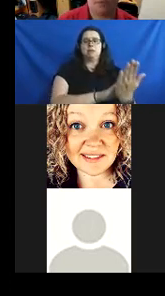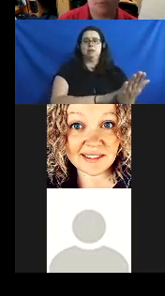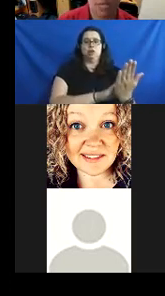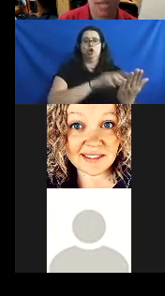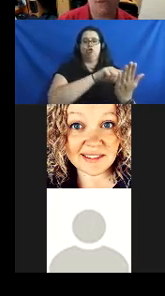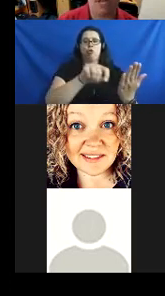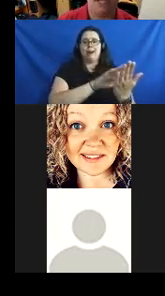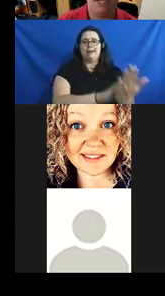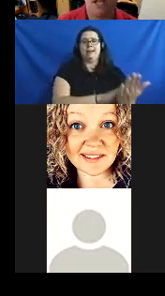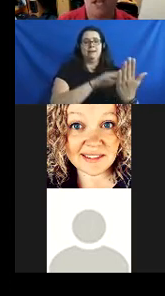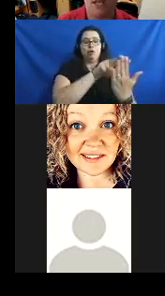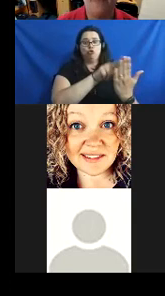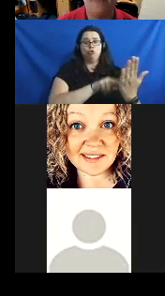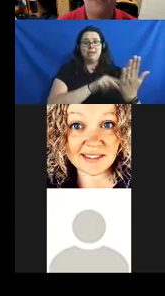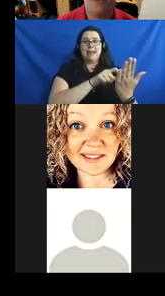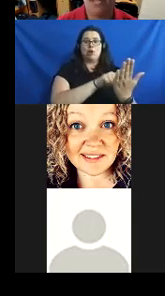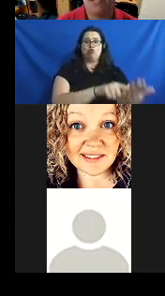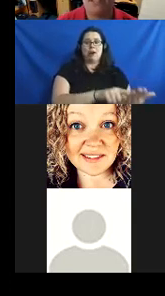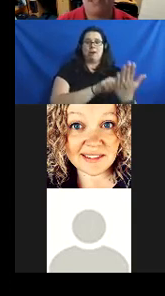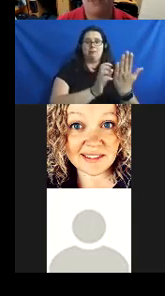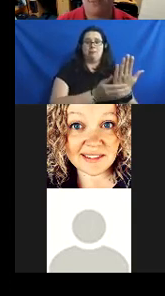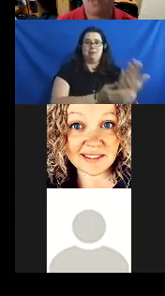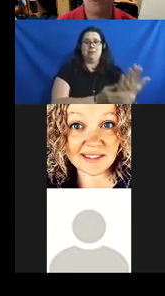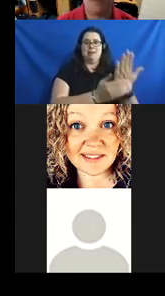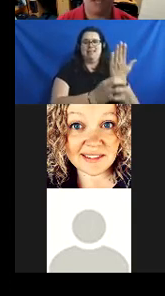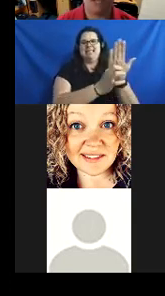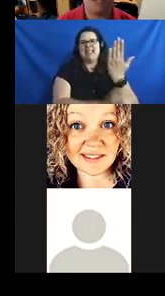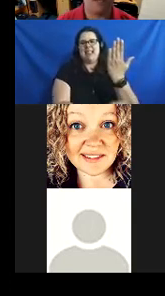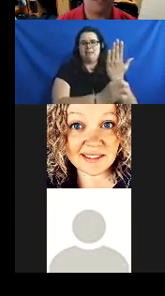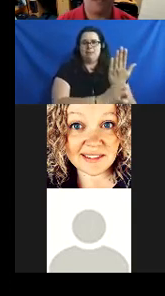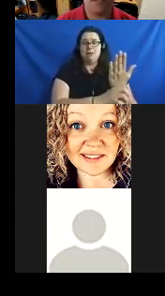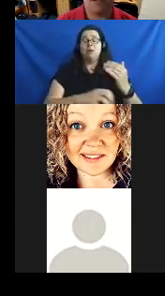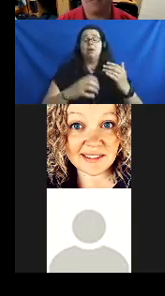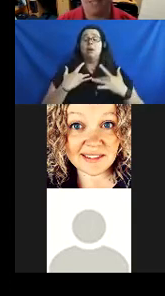READ AND WRITE. THE READING STANDS YOU WOULD TYPICALLY FIND IN OFFICE DEPOT